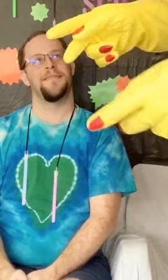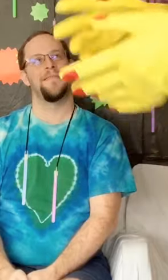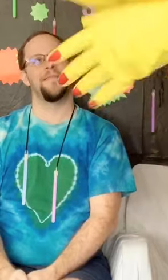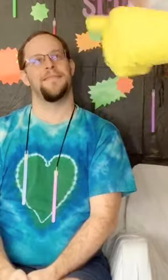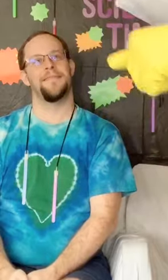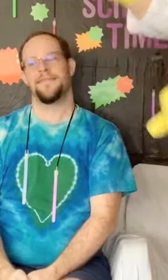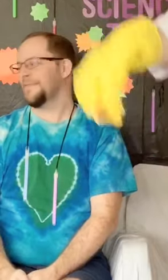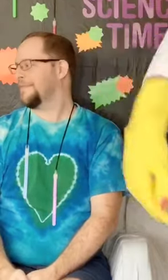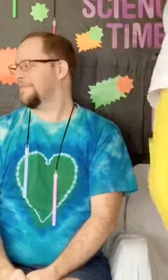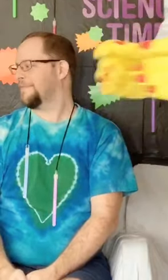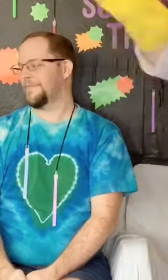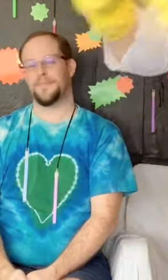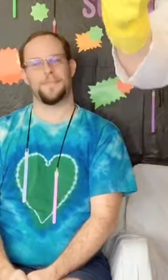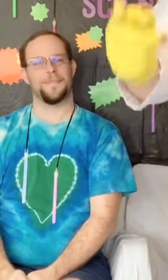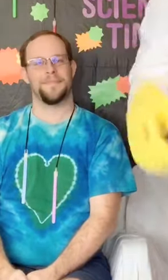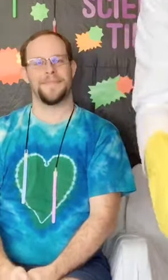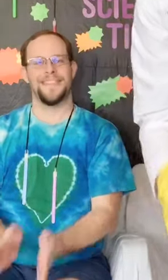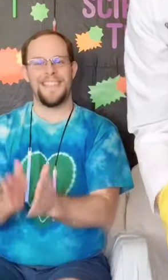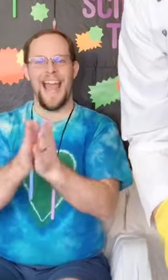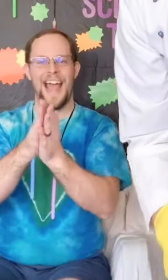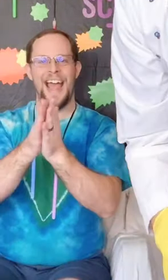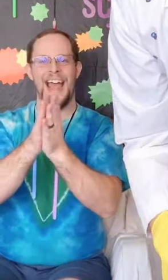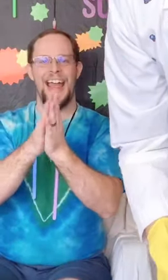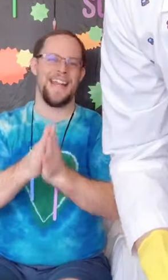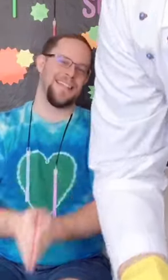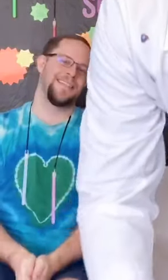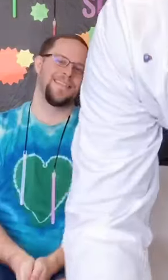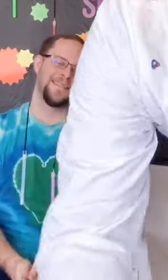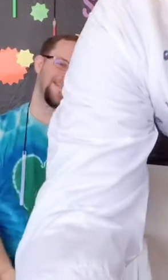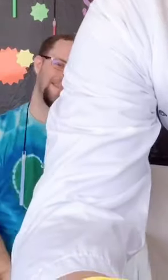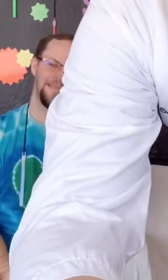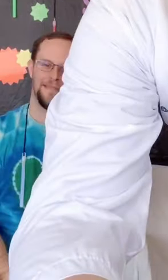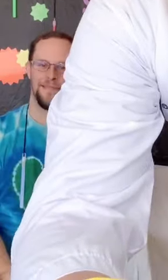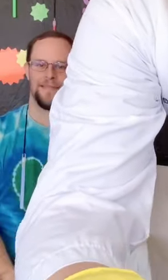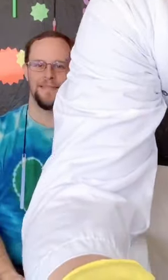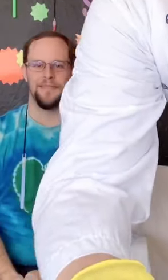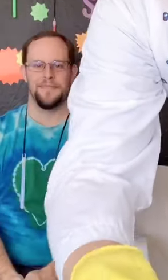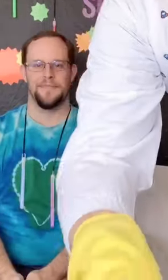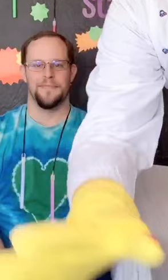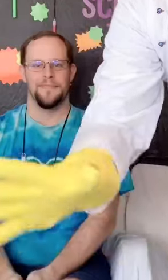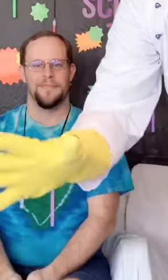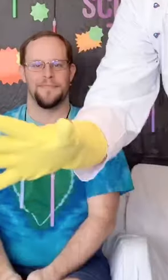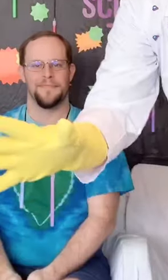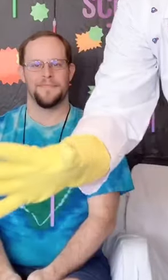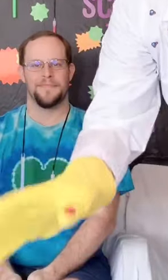yeah. So she's on. Yay! Someone says, "yay science!" Yay we love